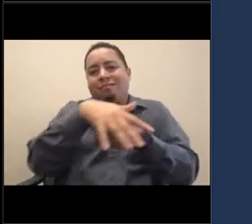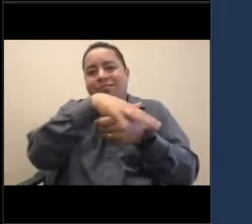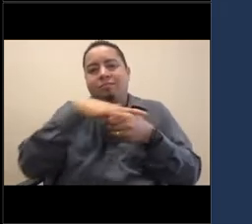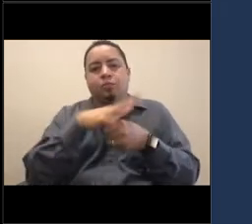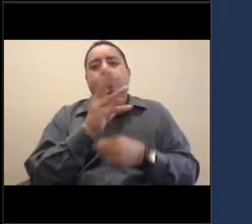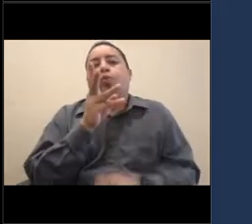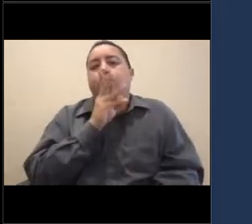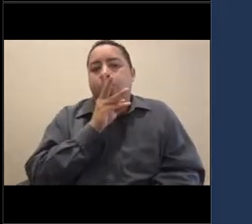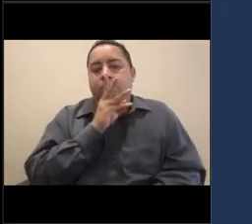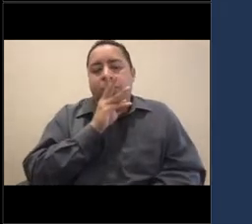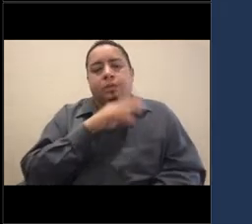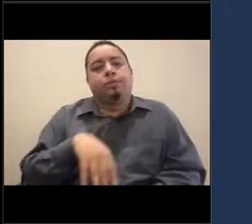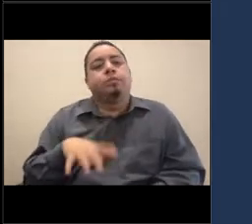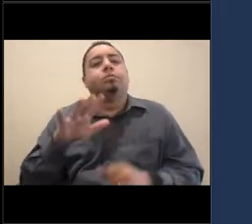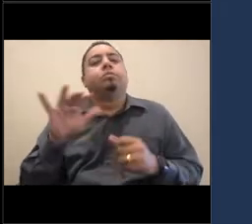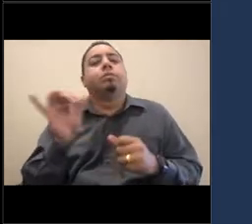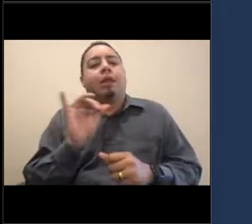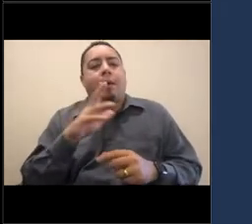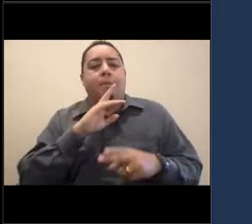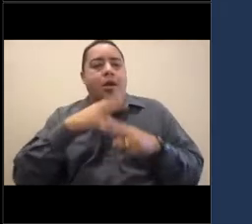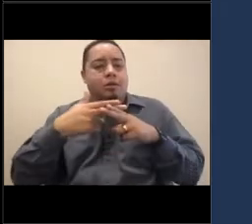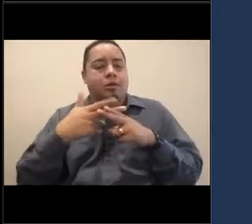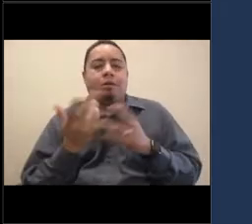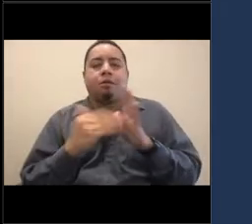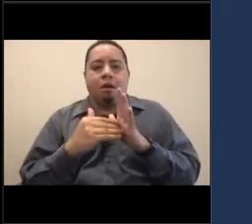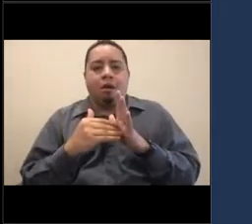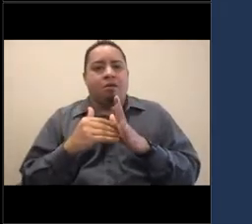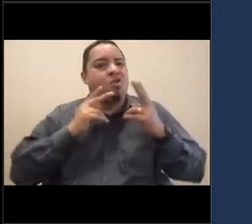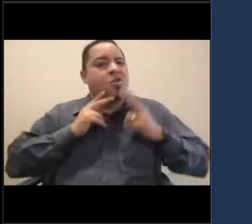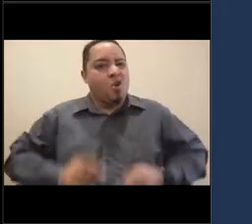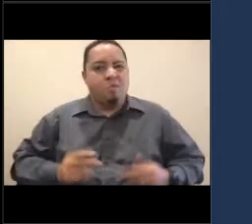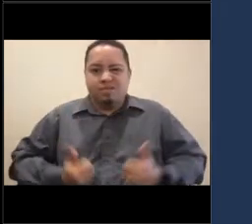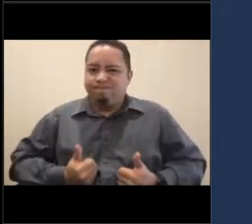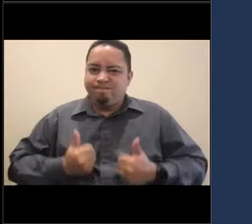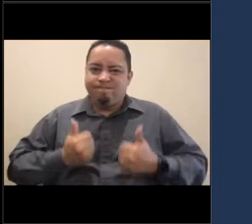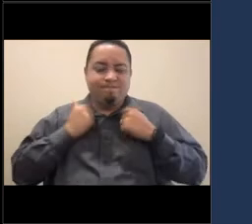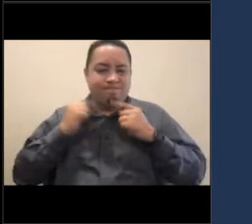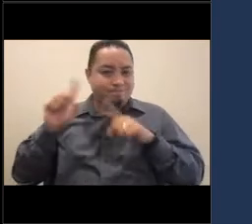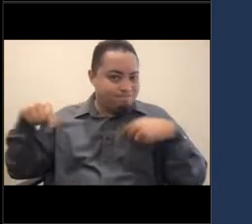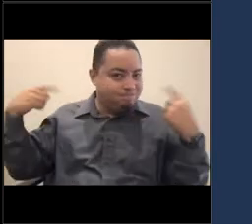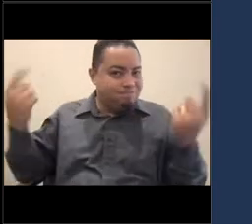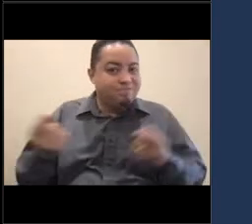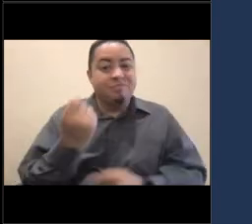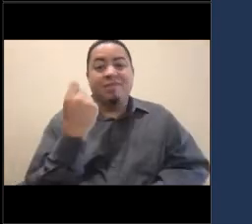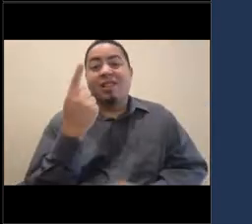there have been humans in this area for over 11,000 years of, you know, traditional land,